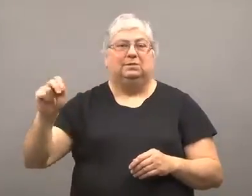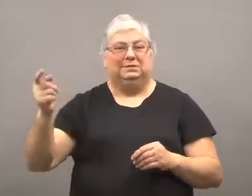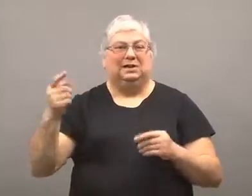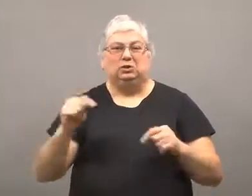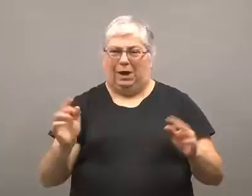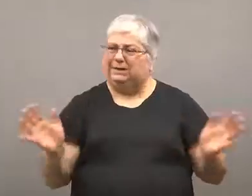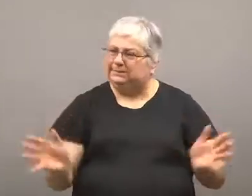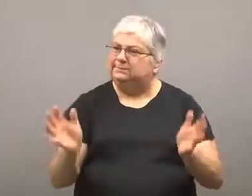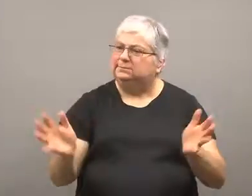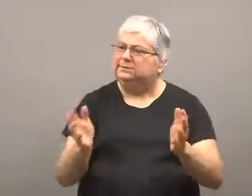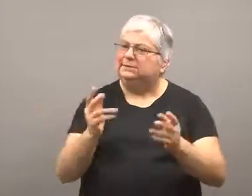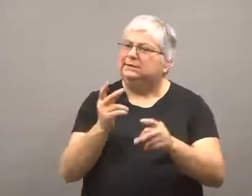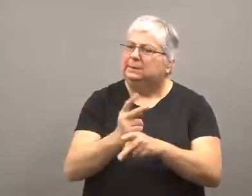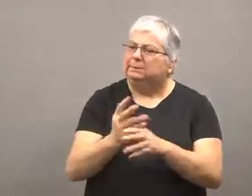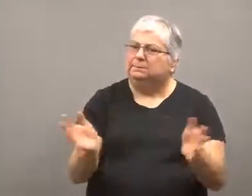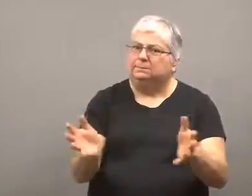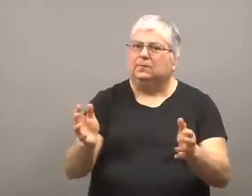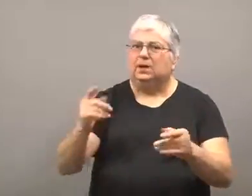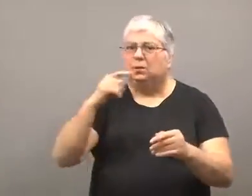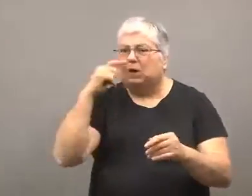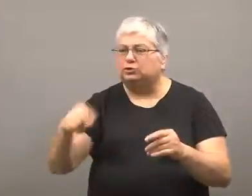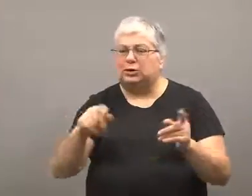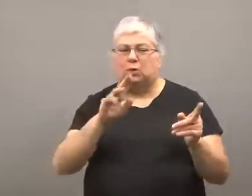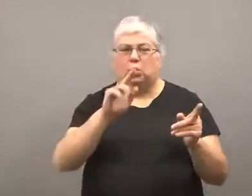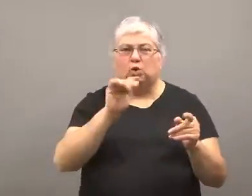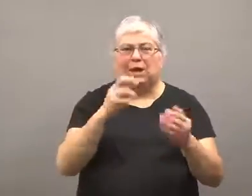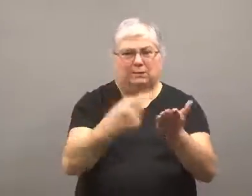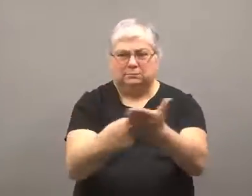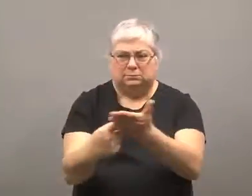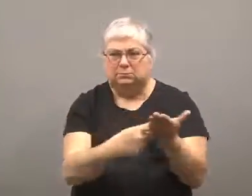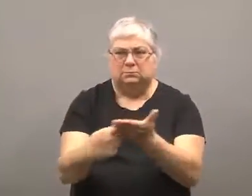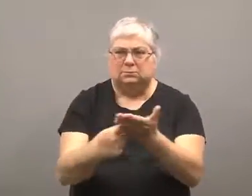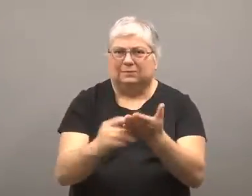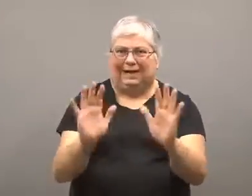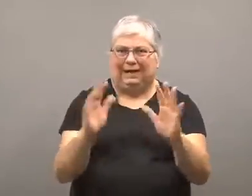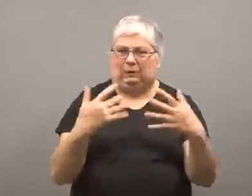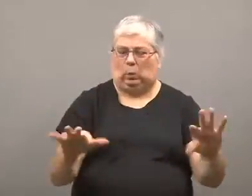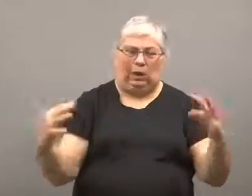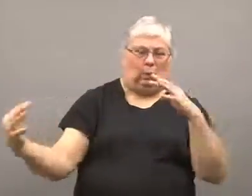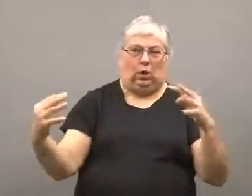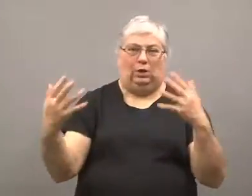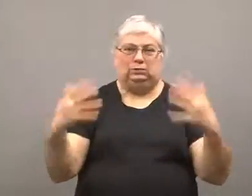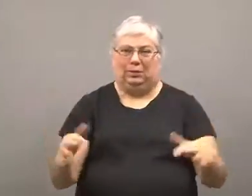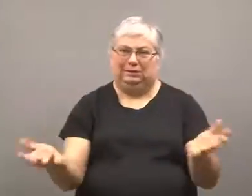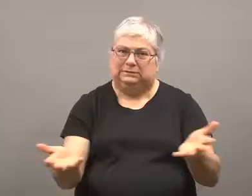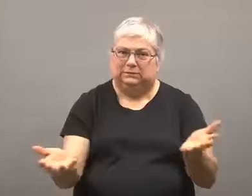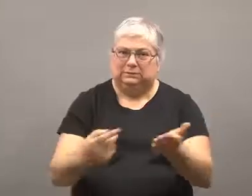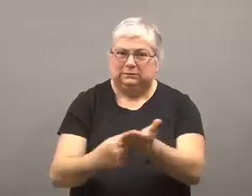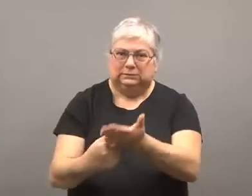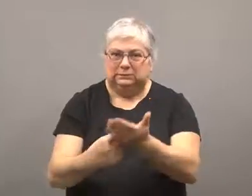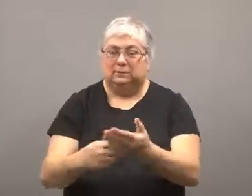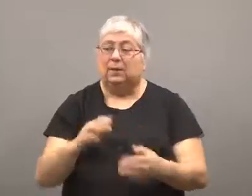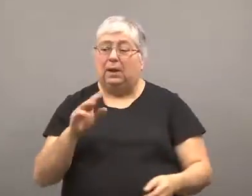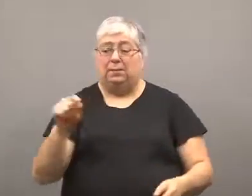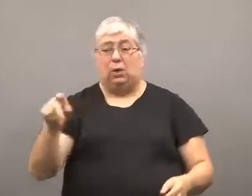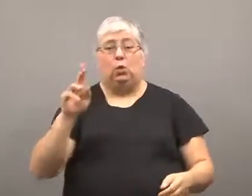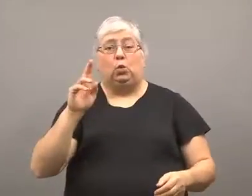encouraged Russia and Ukraine to continue talks rather than go to war.